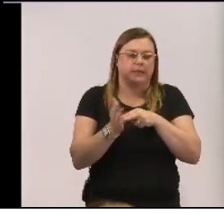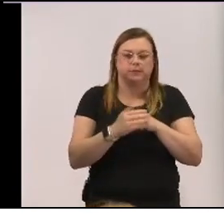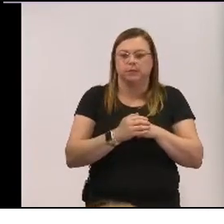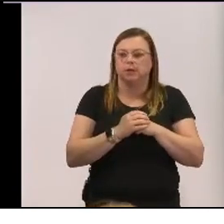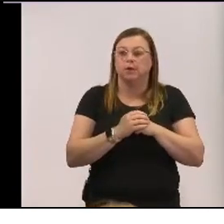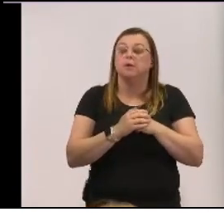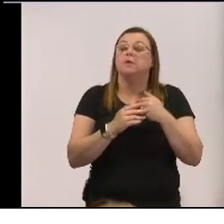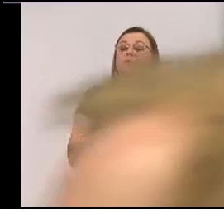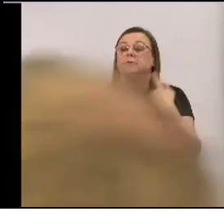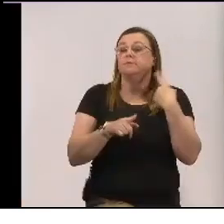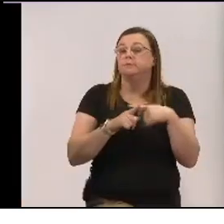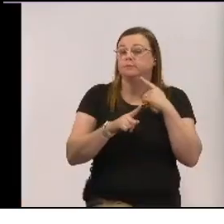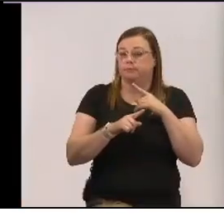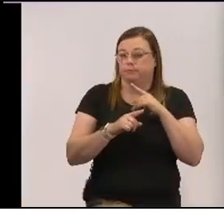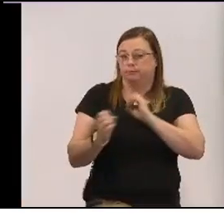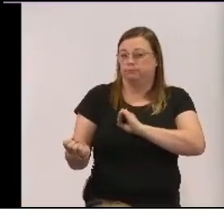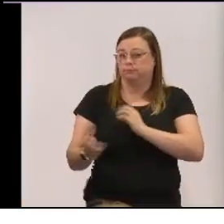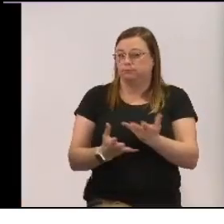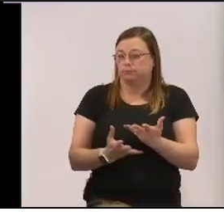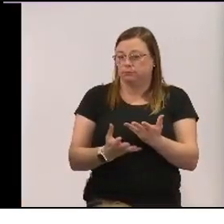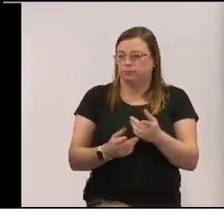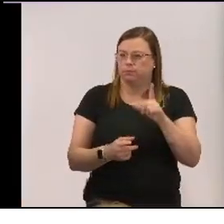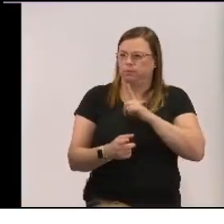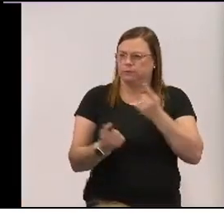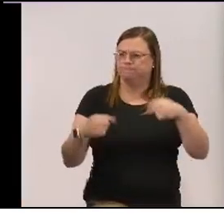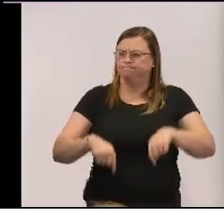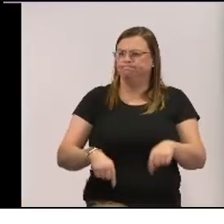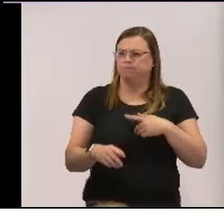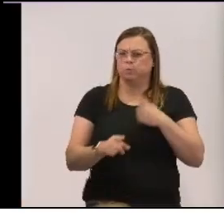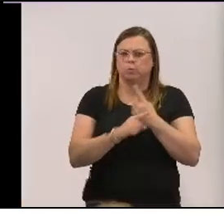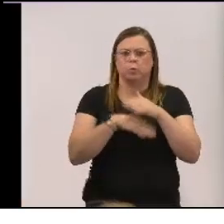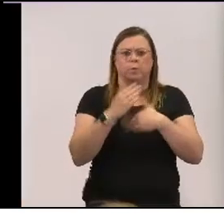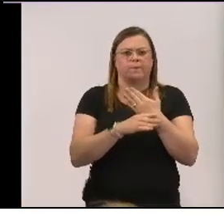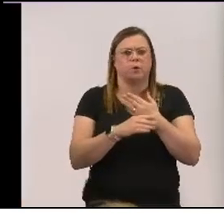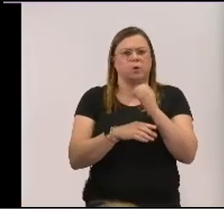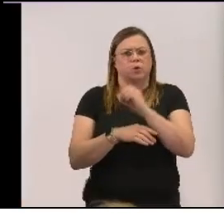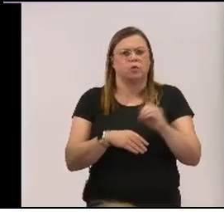And a very quick introduction about why I'm here talking about the European Accessibility